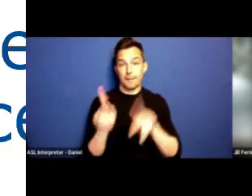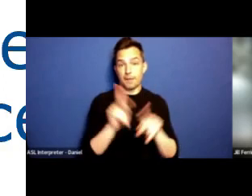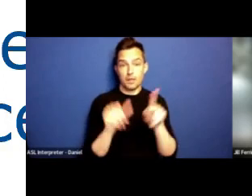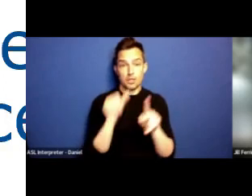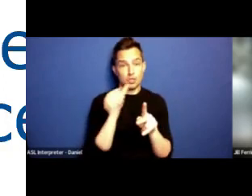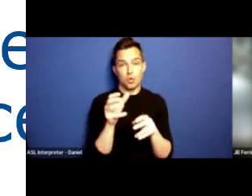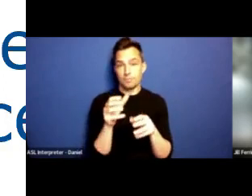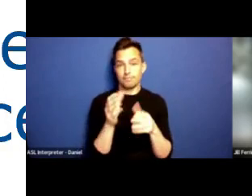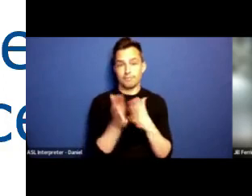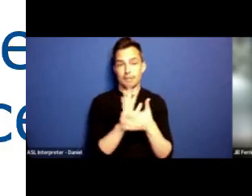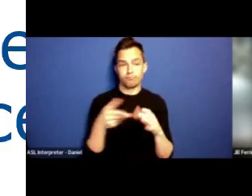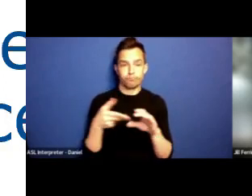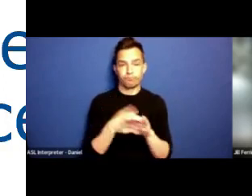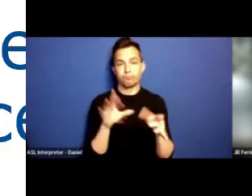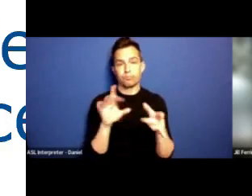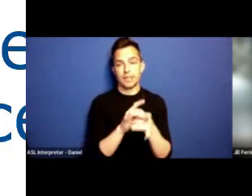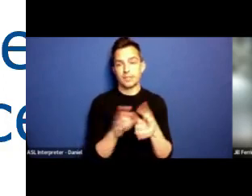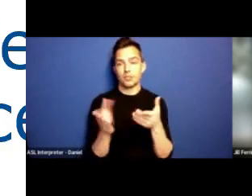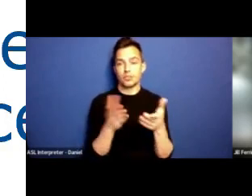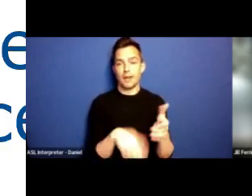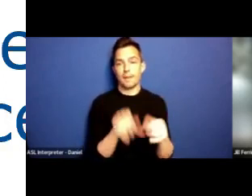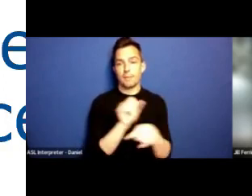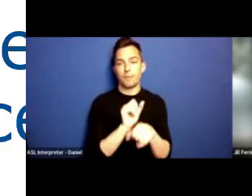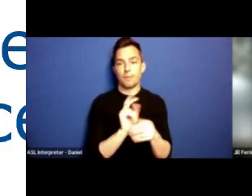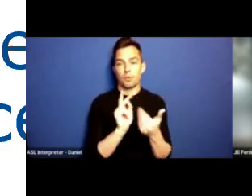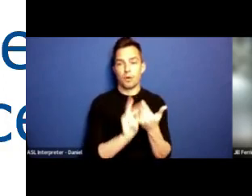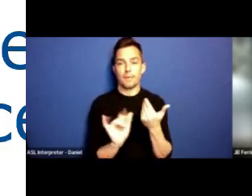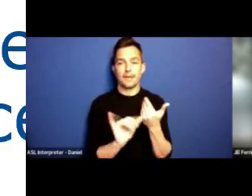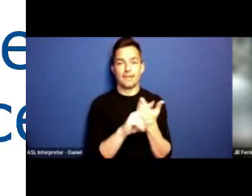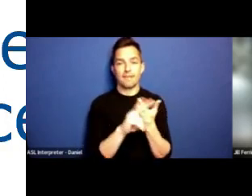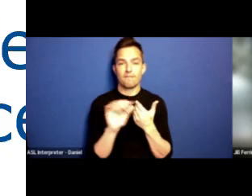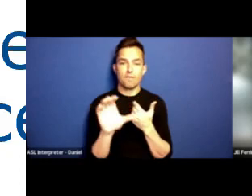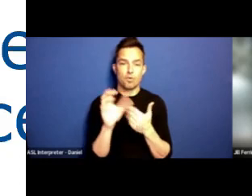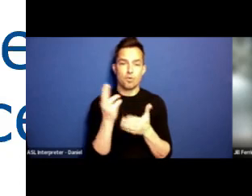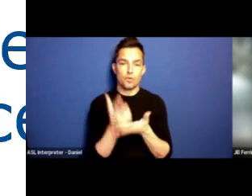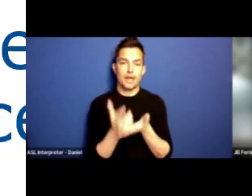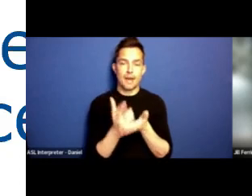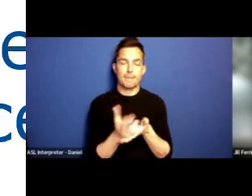connected or served by employment programs such as vocational rehabilitation. There